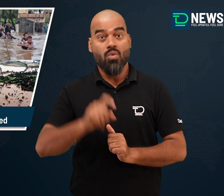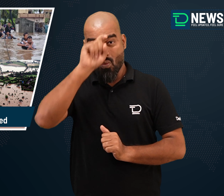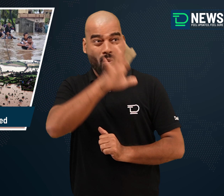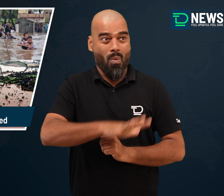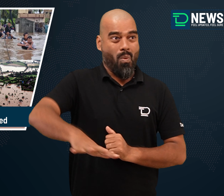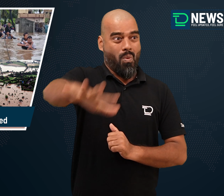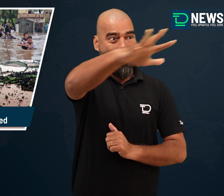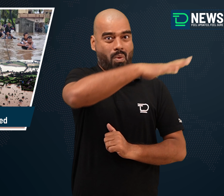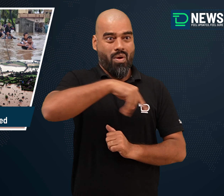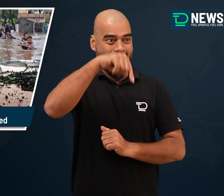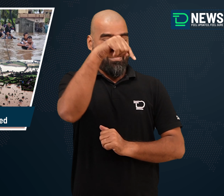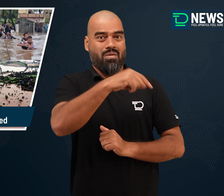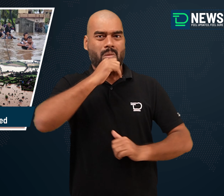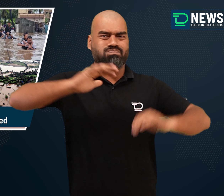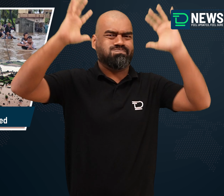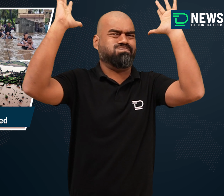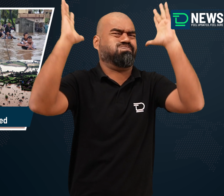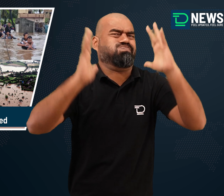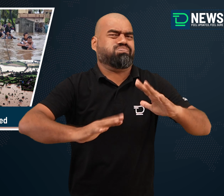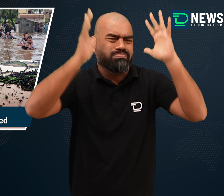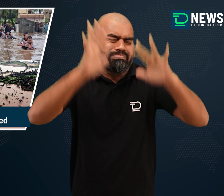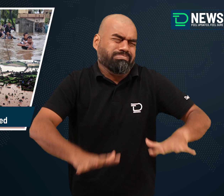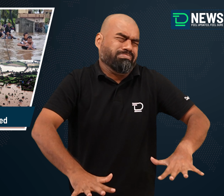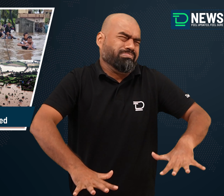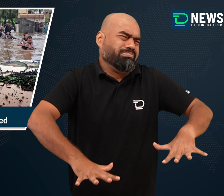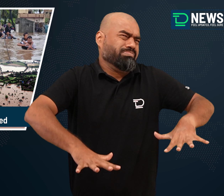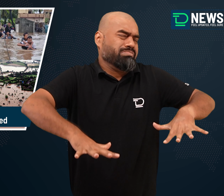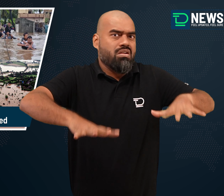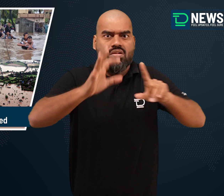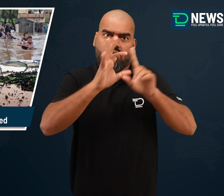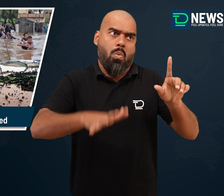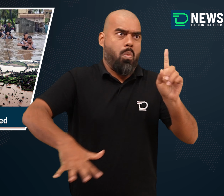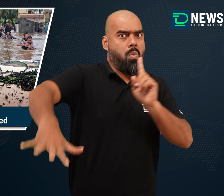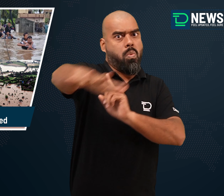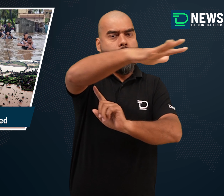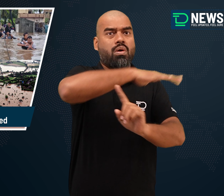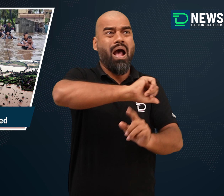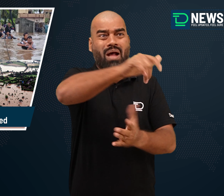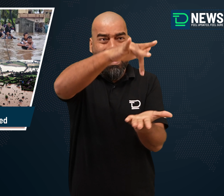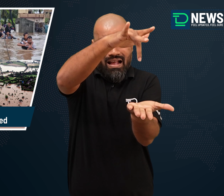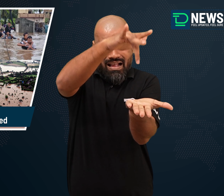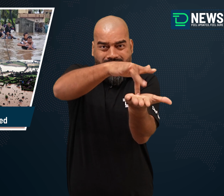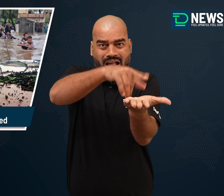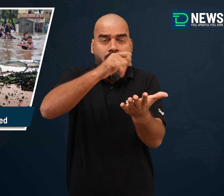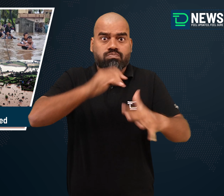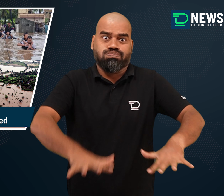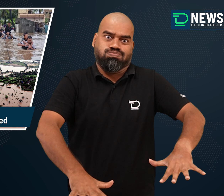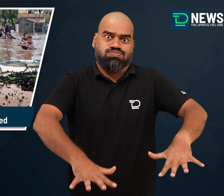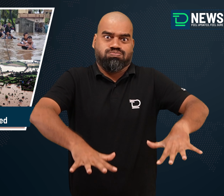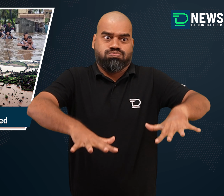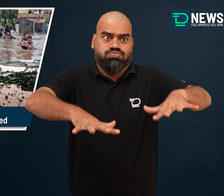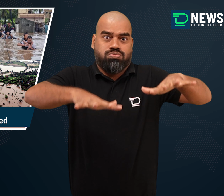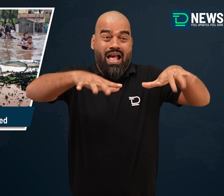Flood is on one side, and the other one is an unusual threat as